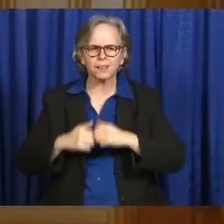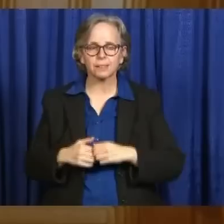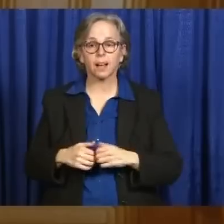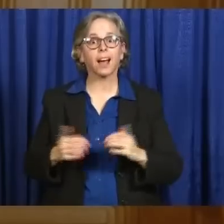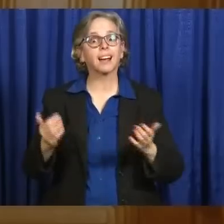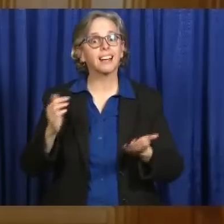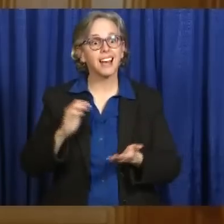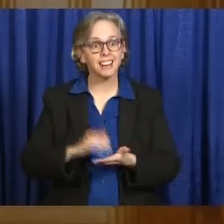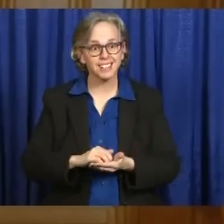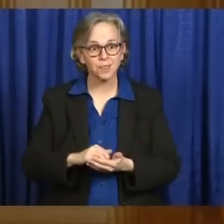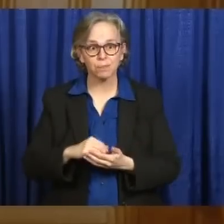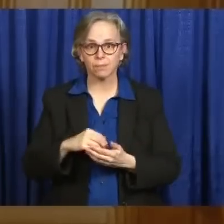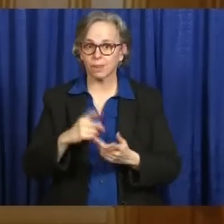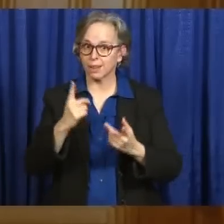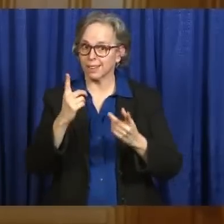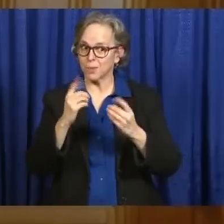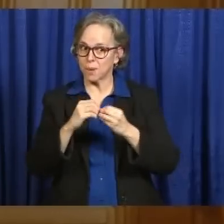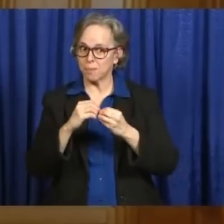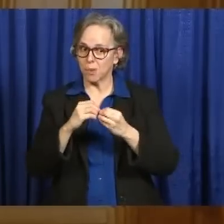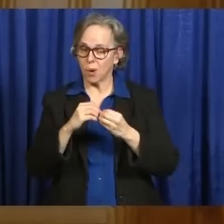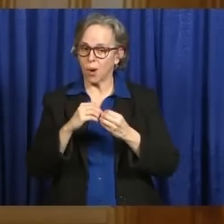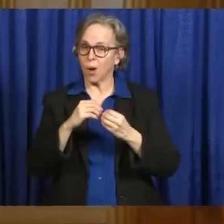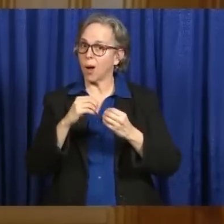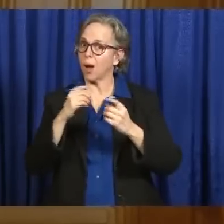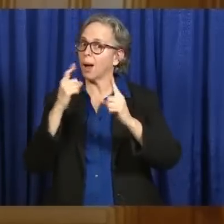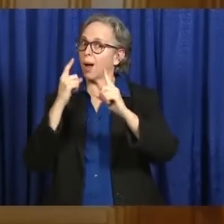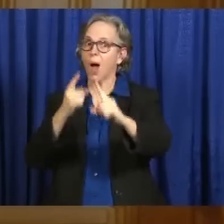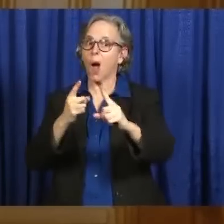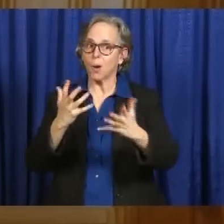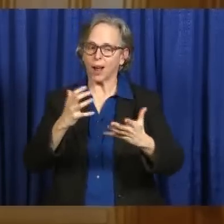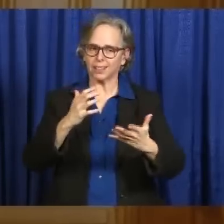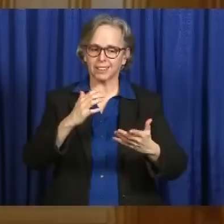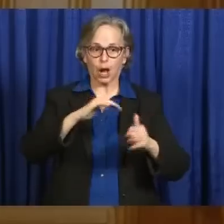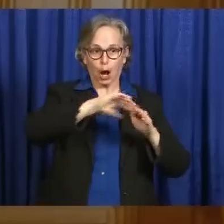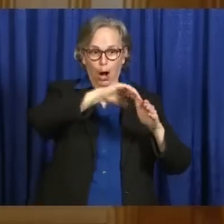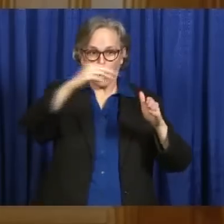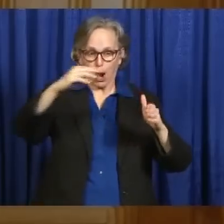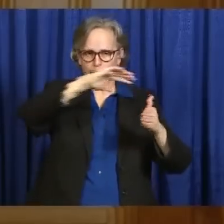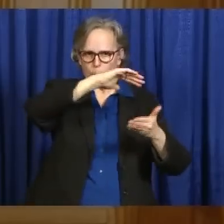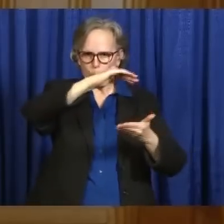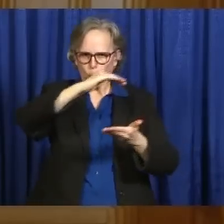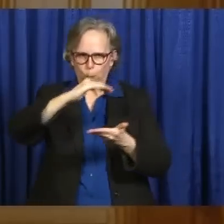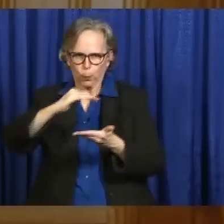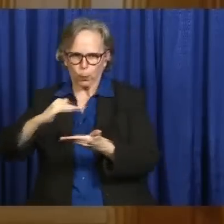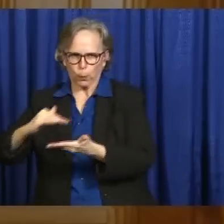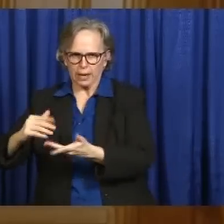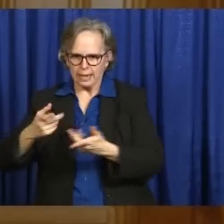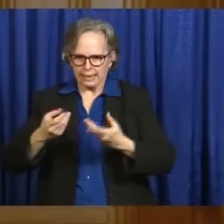JOHN AND I AND DR. ACTION HAVE HEARD FROM DIFFERENT COMPANIES TRYING TO PRODUCE DIFFERENT THINGS AND WE WILL LOOK TO SEE IF THAT HAPPENS . AGAIN, IT'S ANOTHER REASON WHY WE HAVE TO